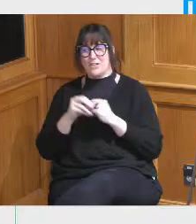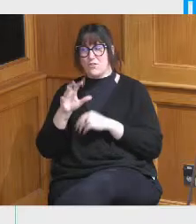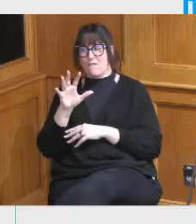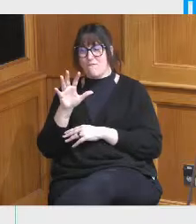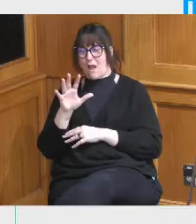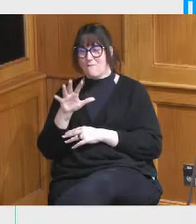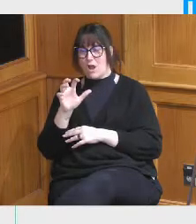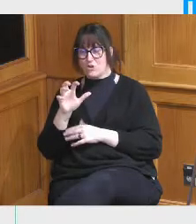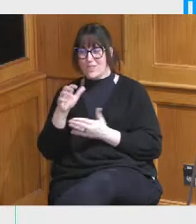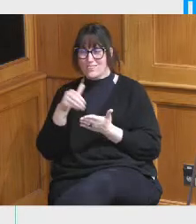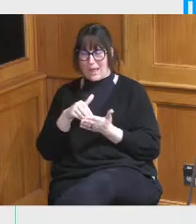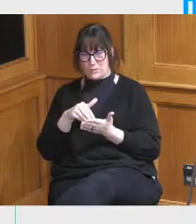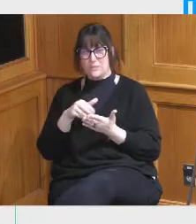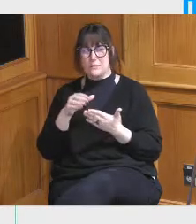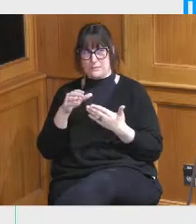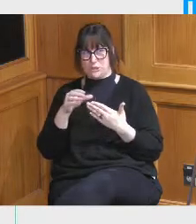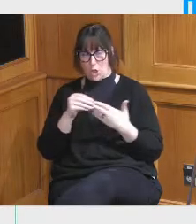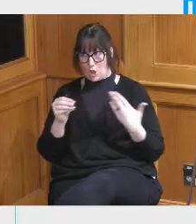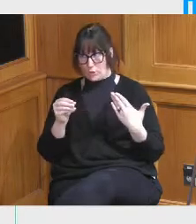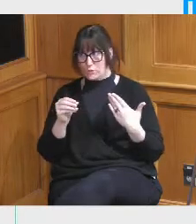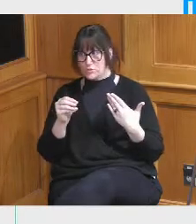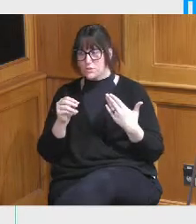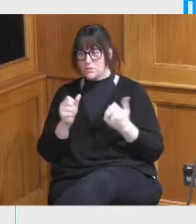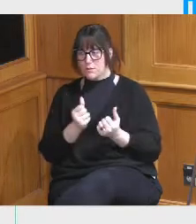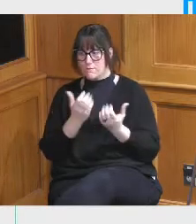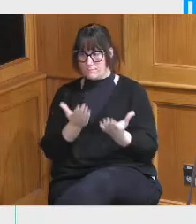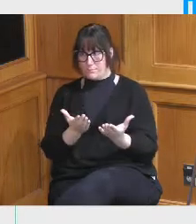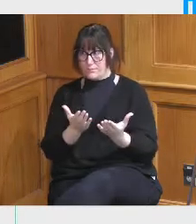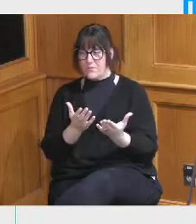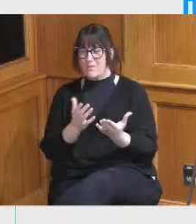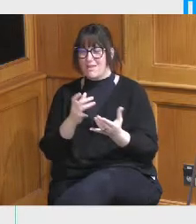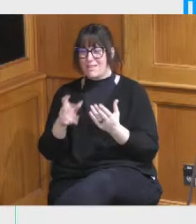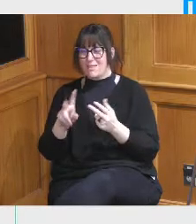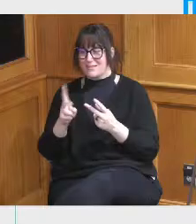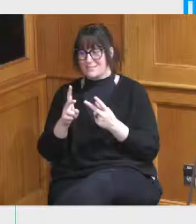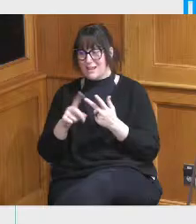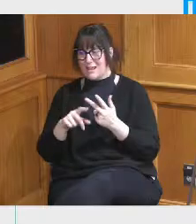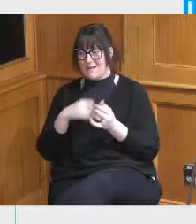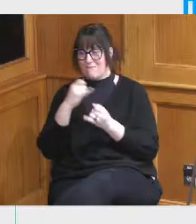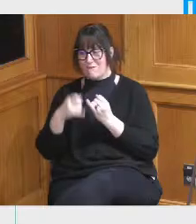in competitive funding the second and final RFP is estimated to be released later this